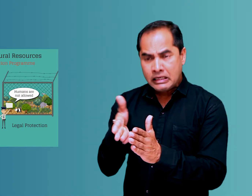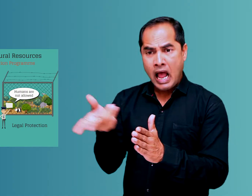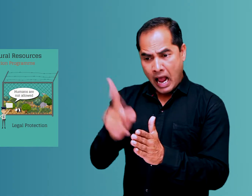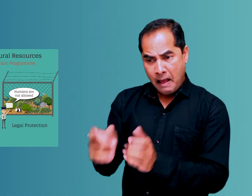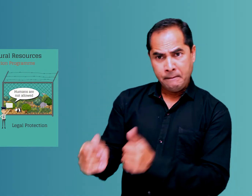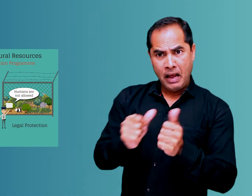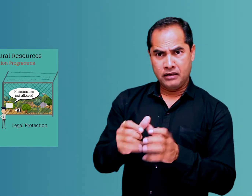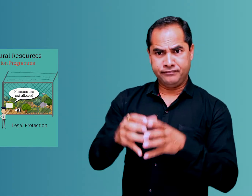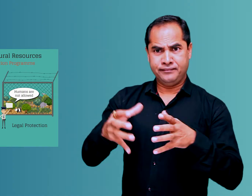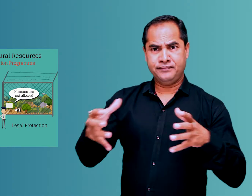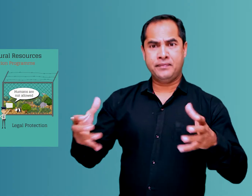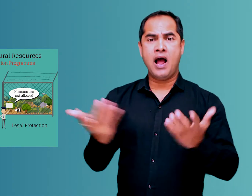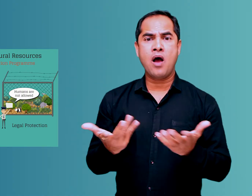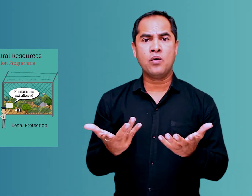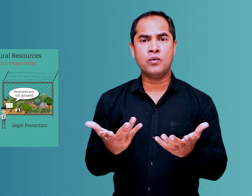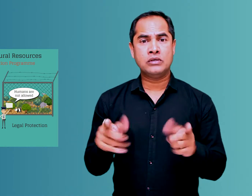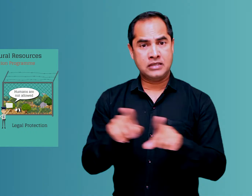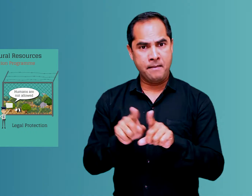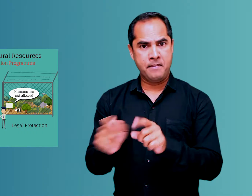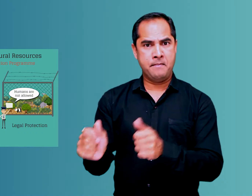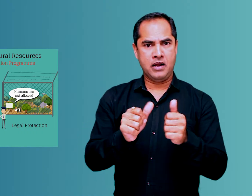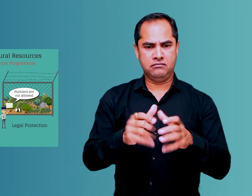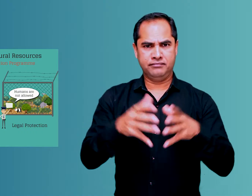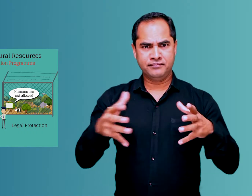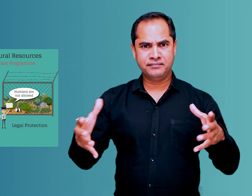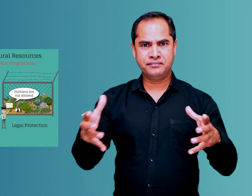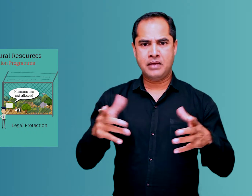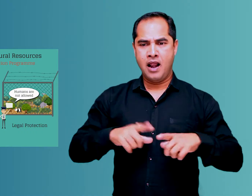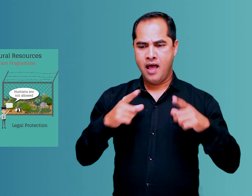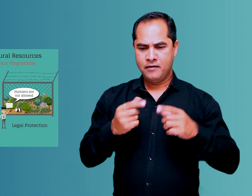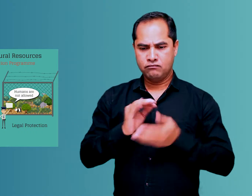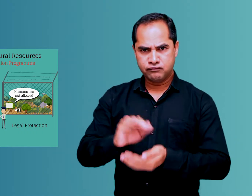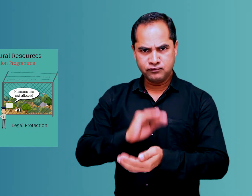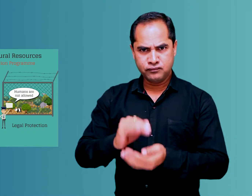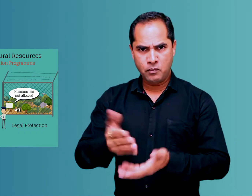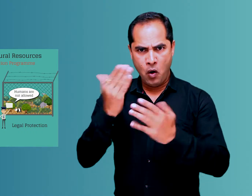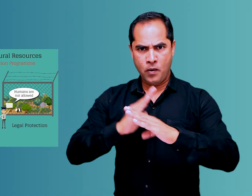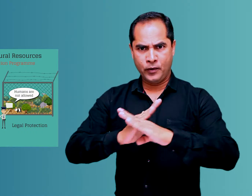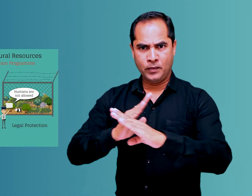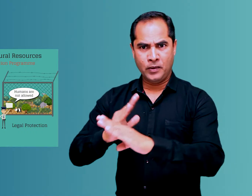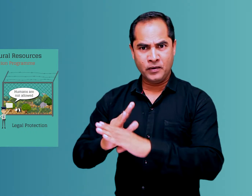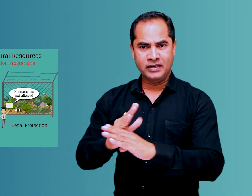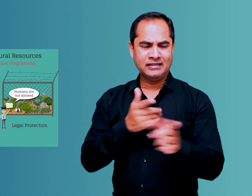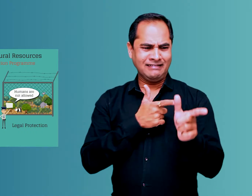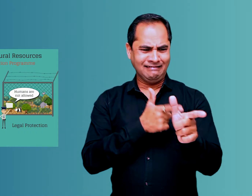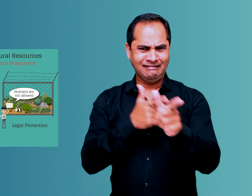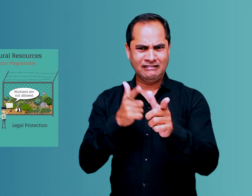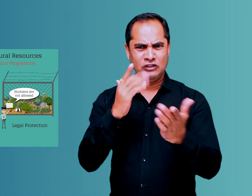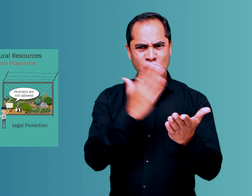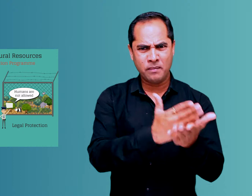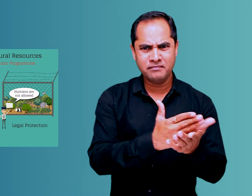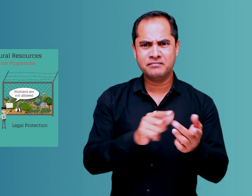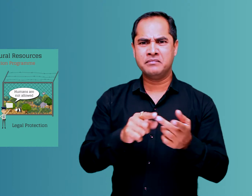and try to increase their numbers by giving legal protection to the habitats,